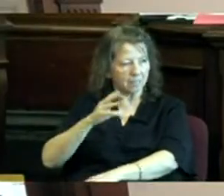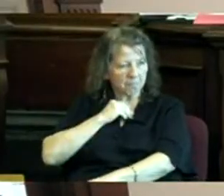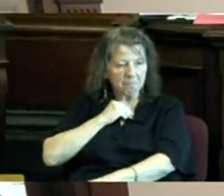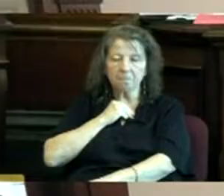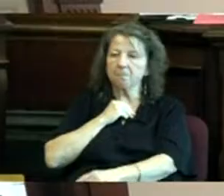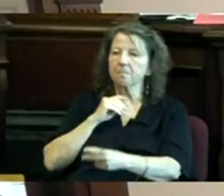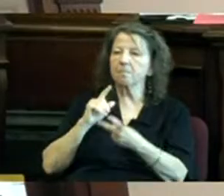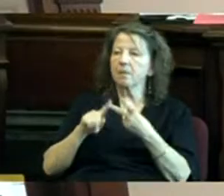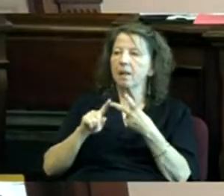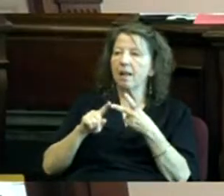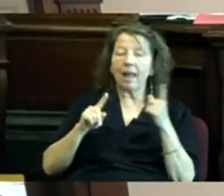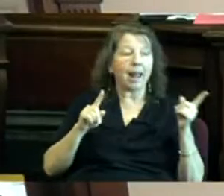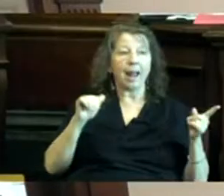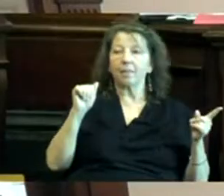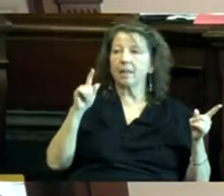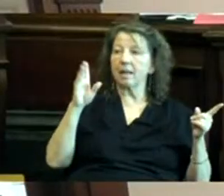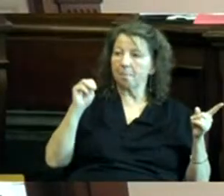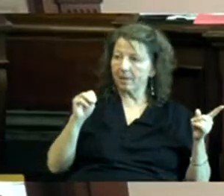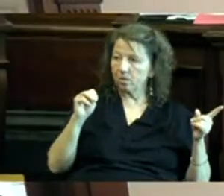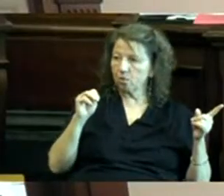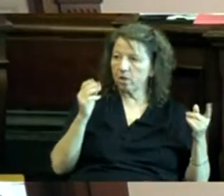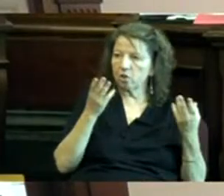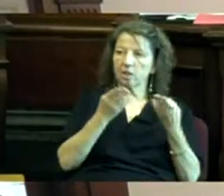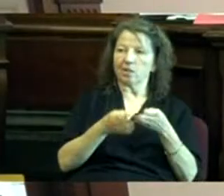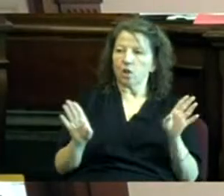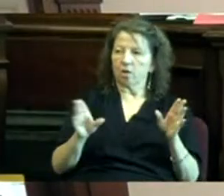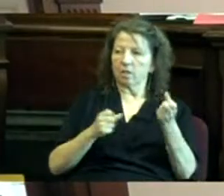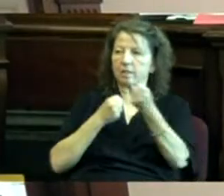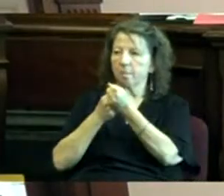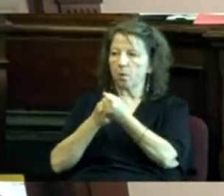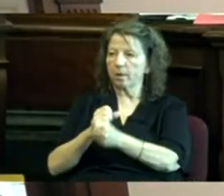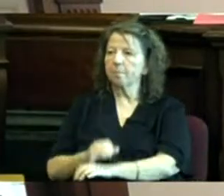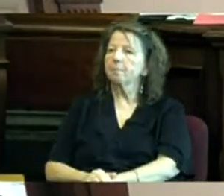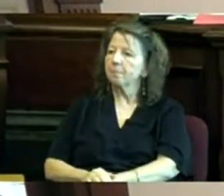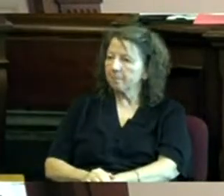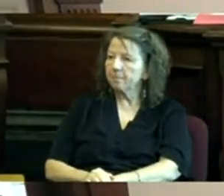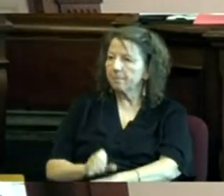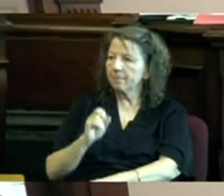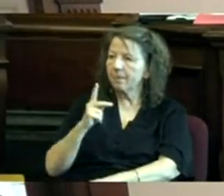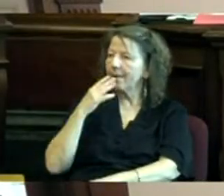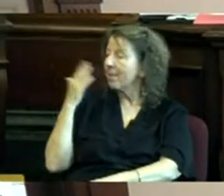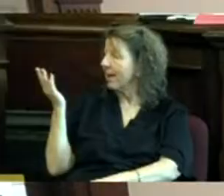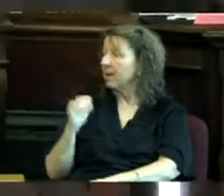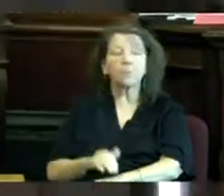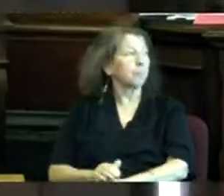good spot. Real estate is on board with it. And again, the